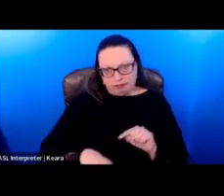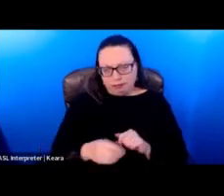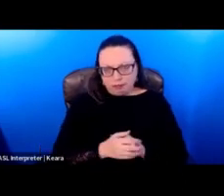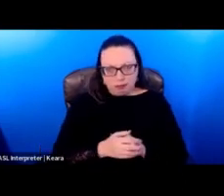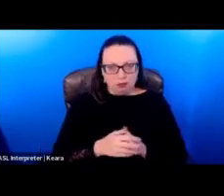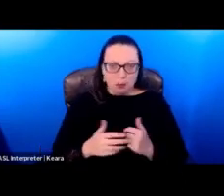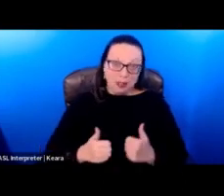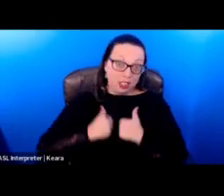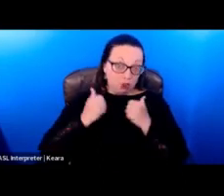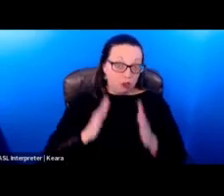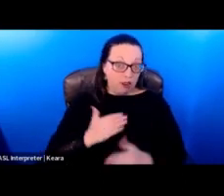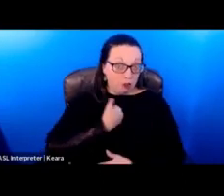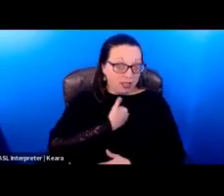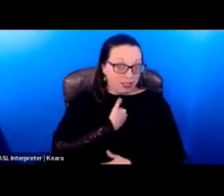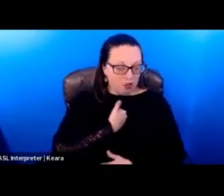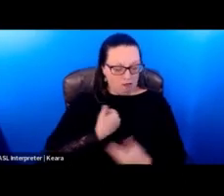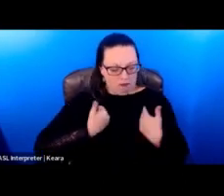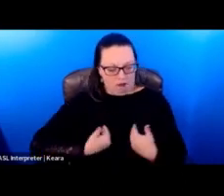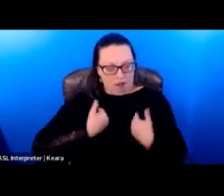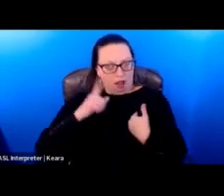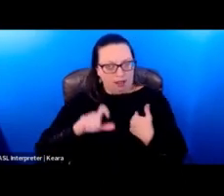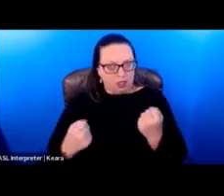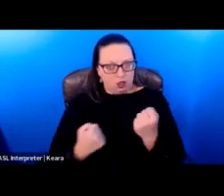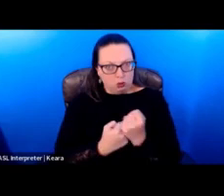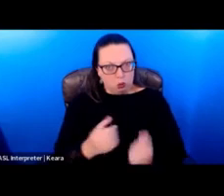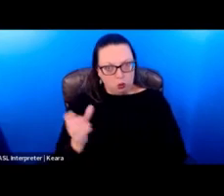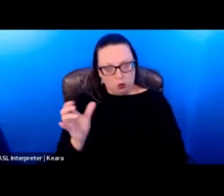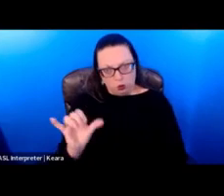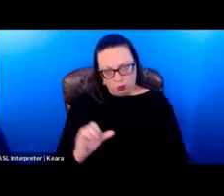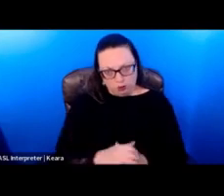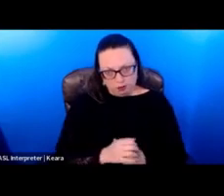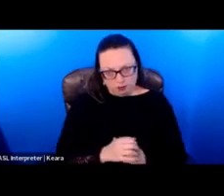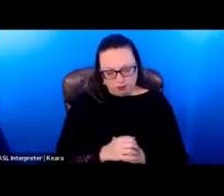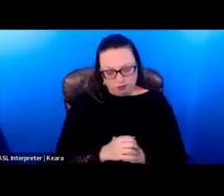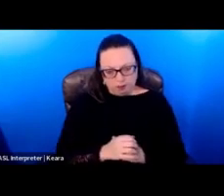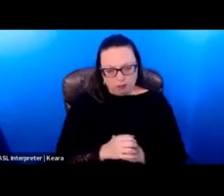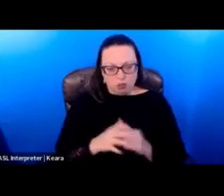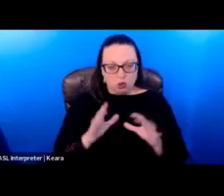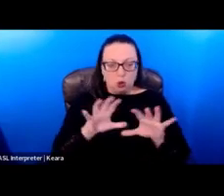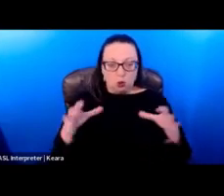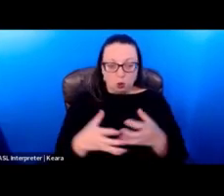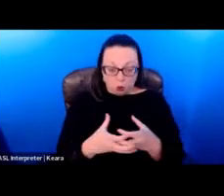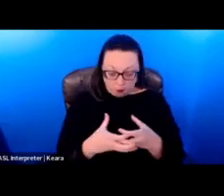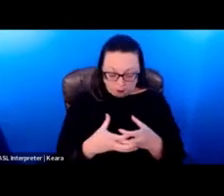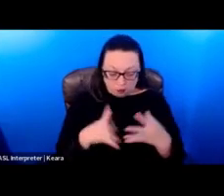I need support, too. And, you know, we as a group decided that it was time, it was time to